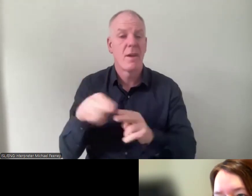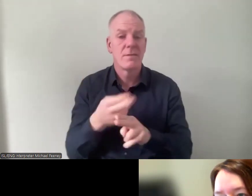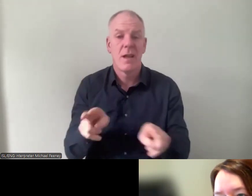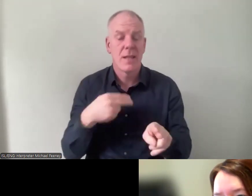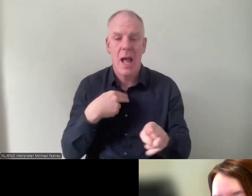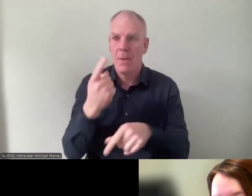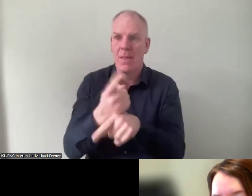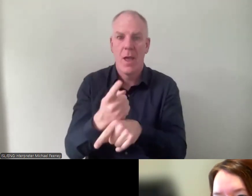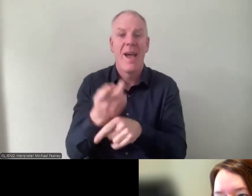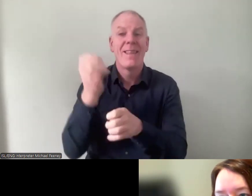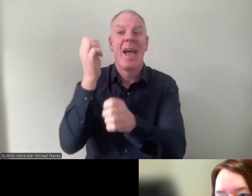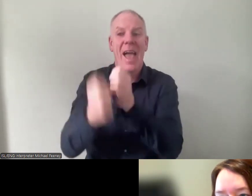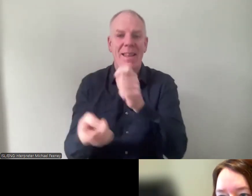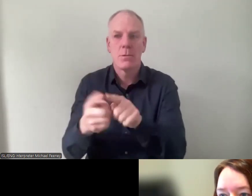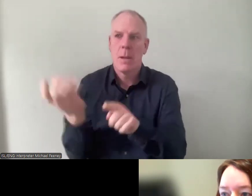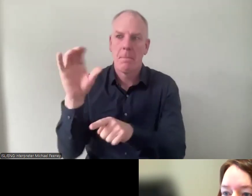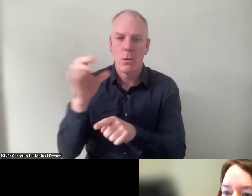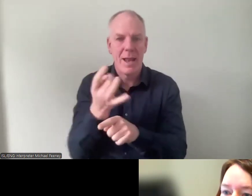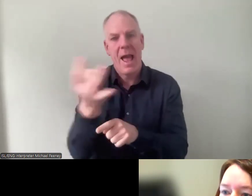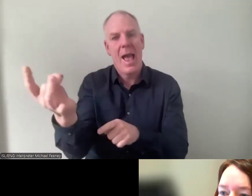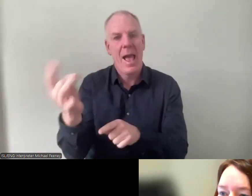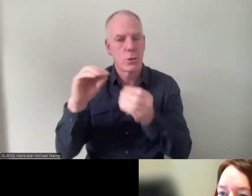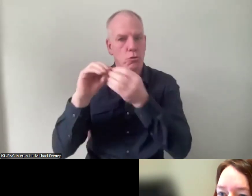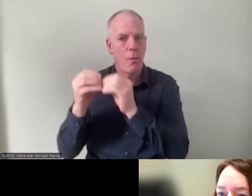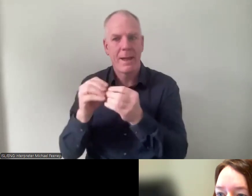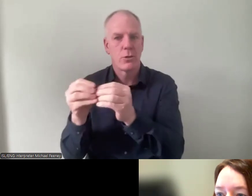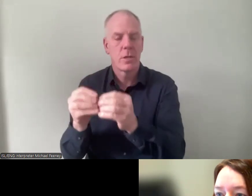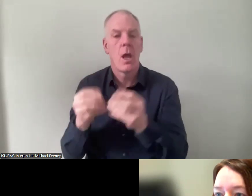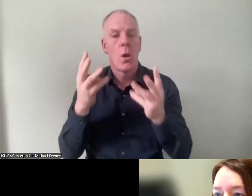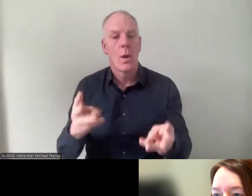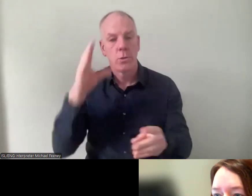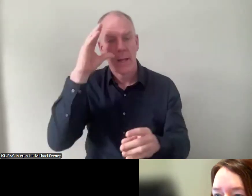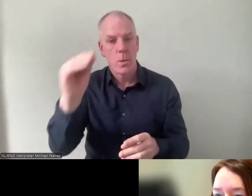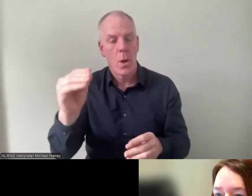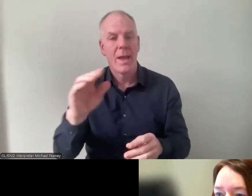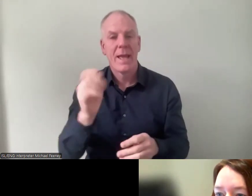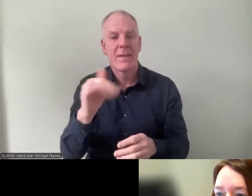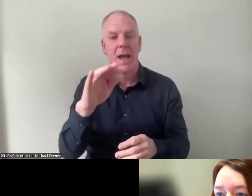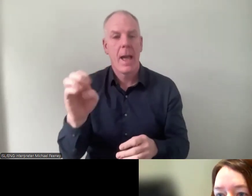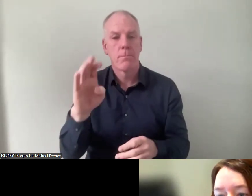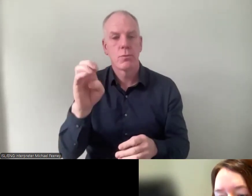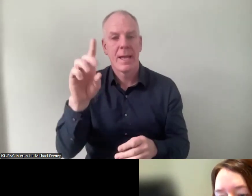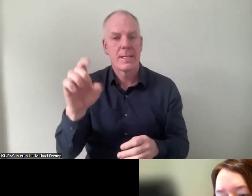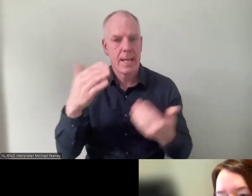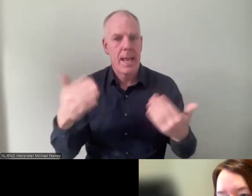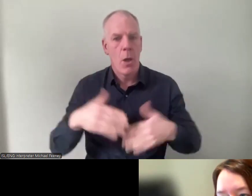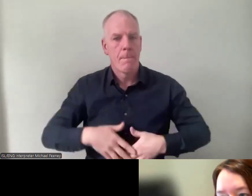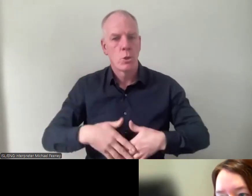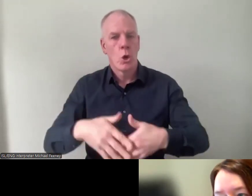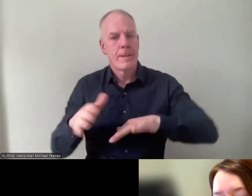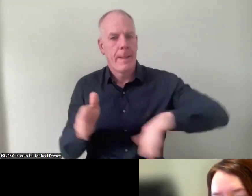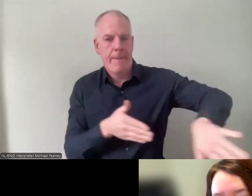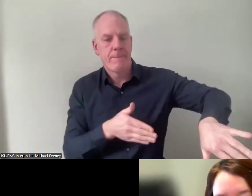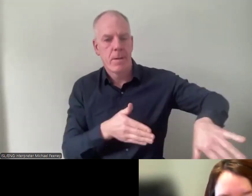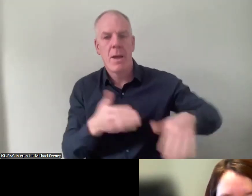the end and I will relay them to our curators. I wanted to let you know as well that Aoife Brady is currently on maternity leave, but has pre-recorded her segment, so